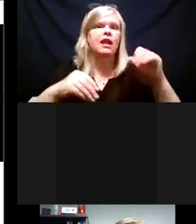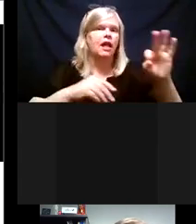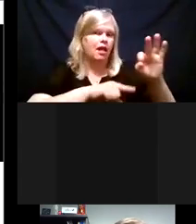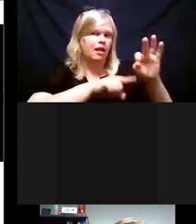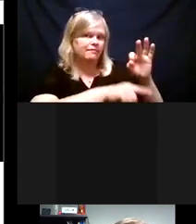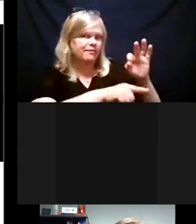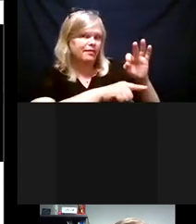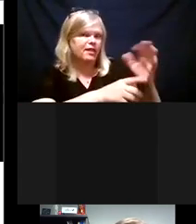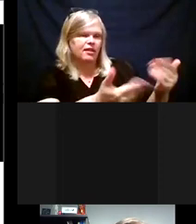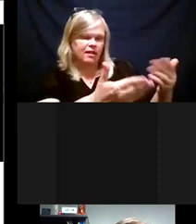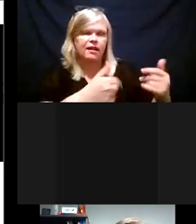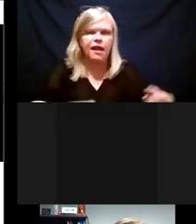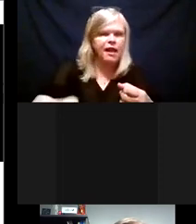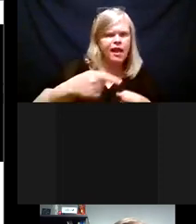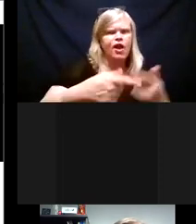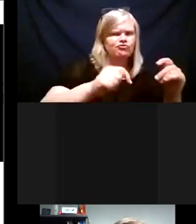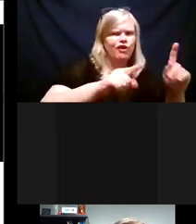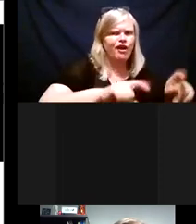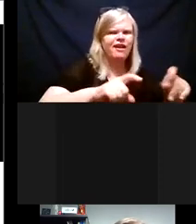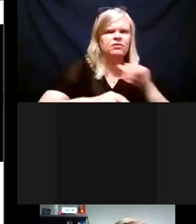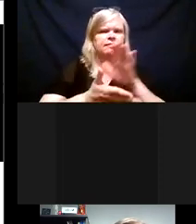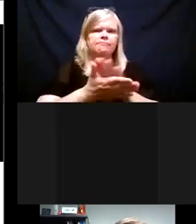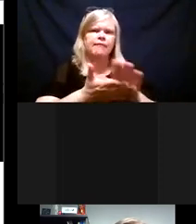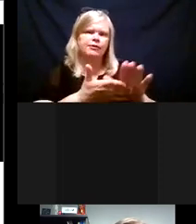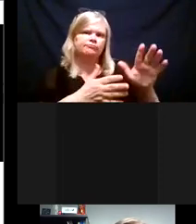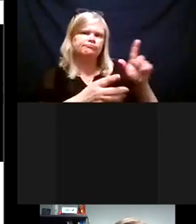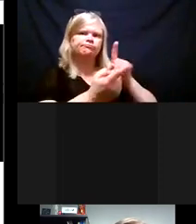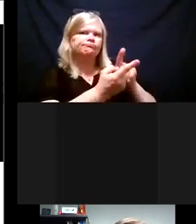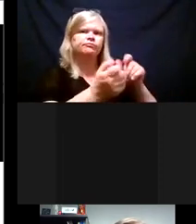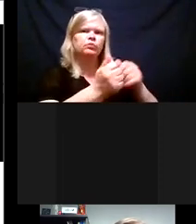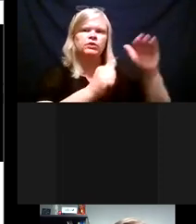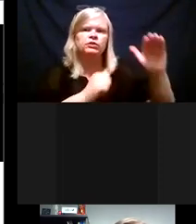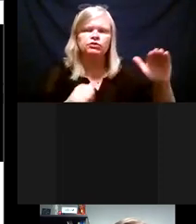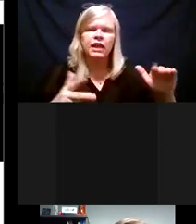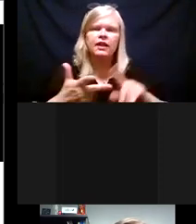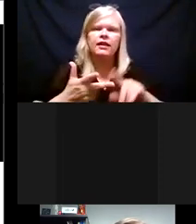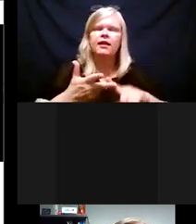INDECENT CONTACT WITH A MINOR, LASCIVIOUS CONTACT WITH A CHILD,